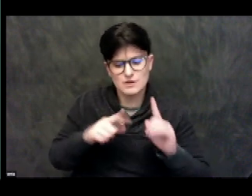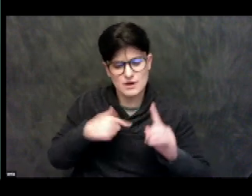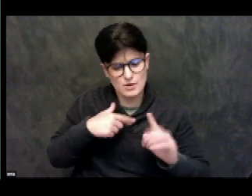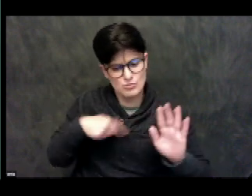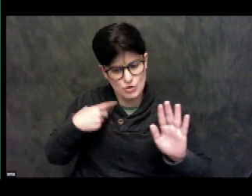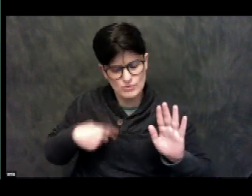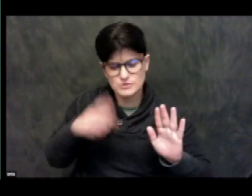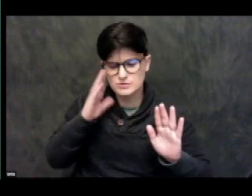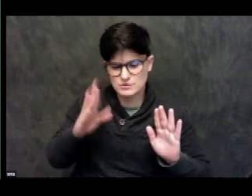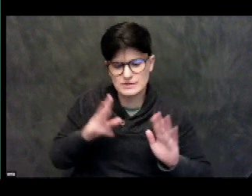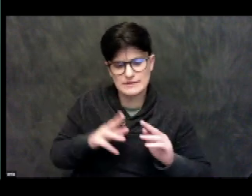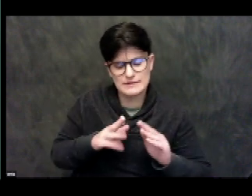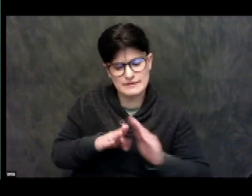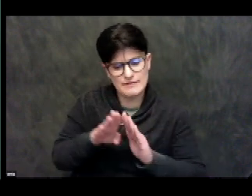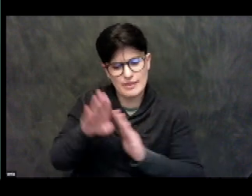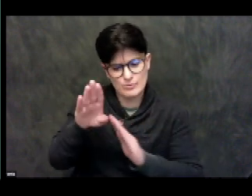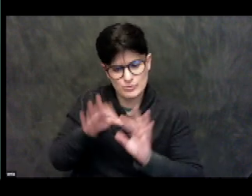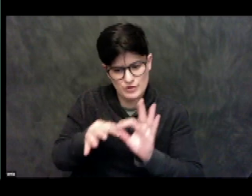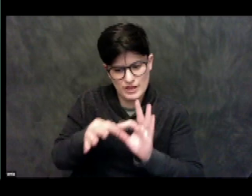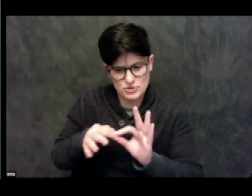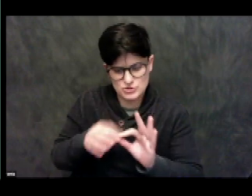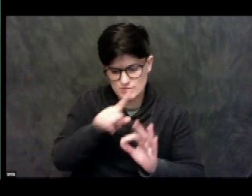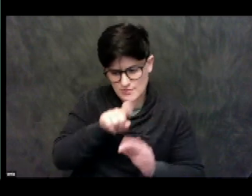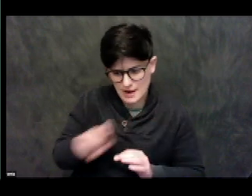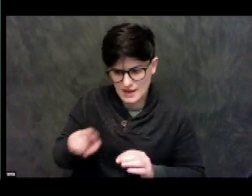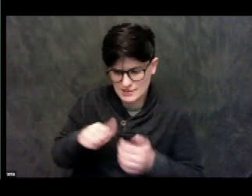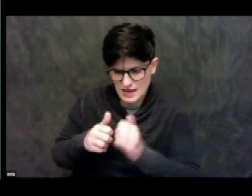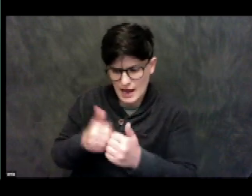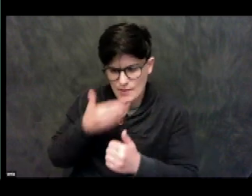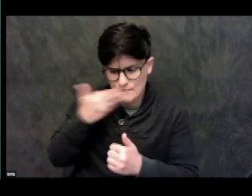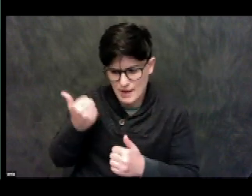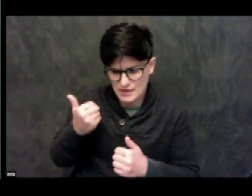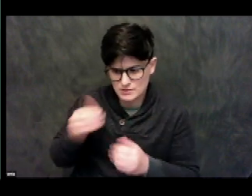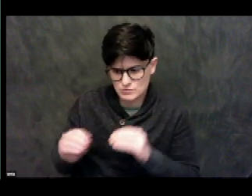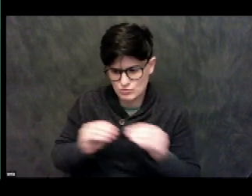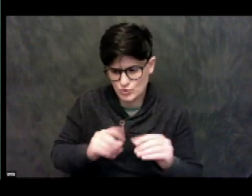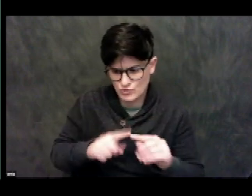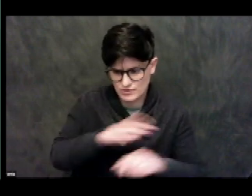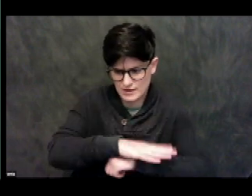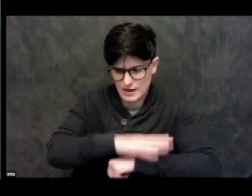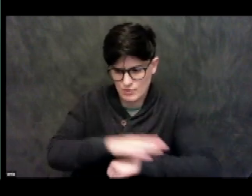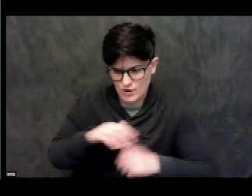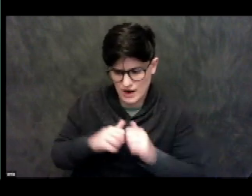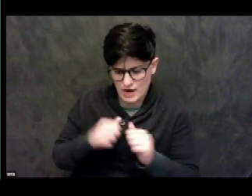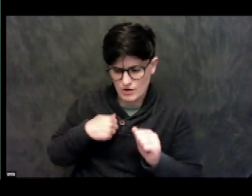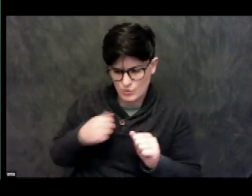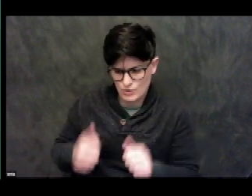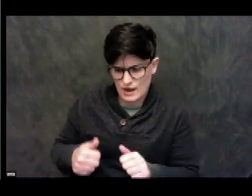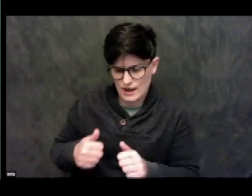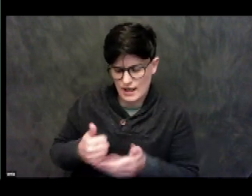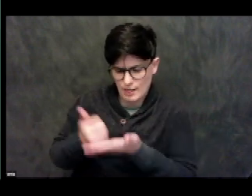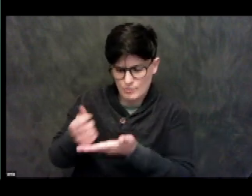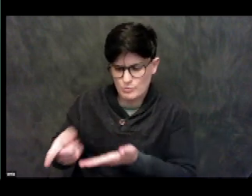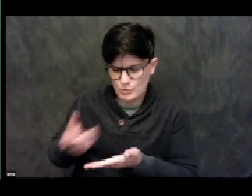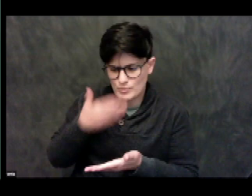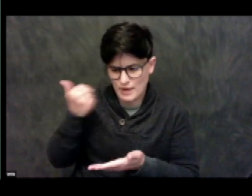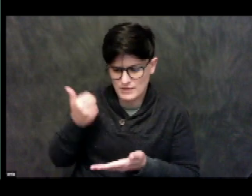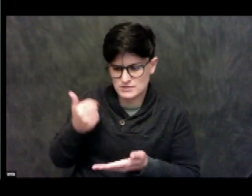how are you best to move to this table, how can we help you best to do that? And I think that that goes a long way then.